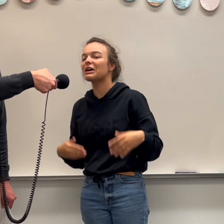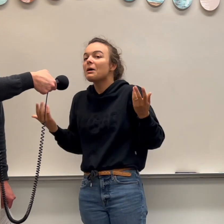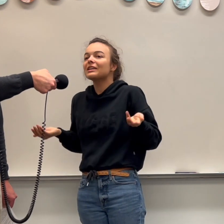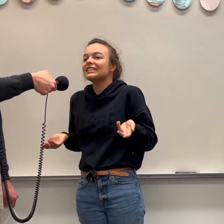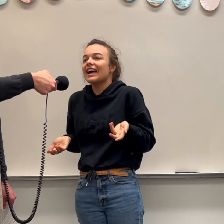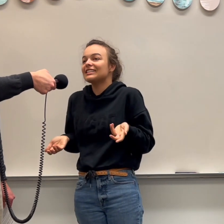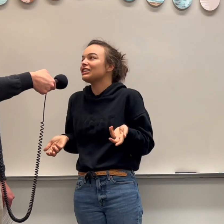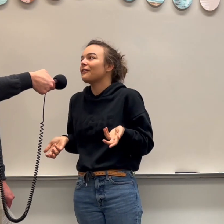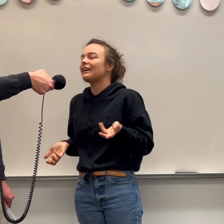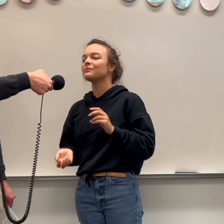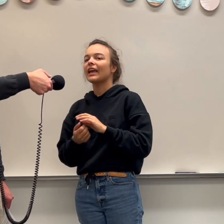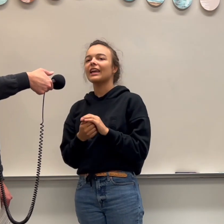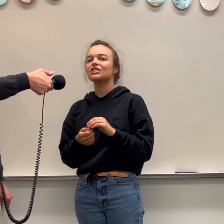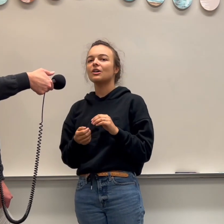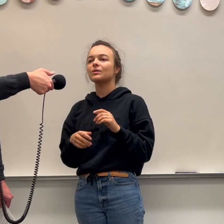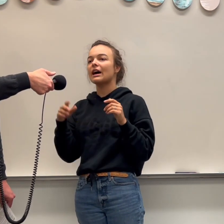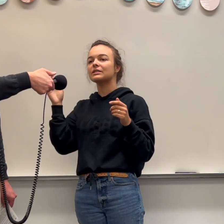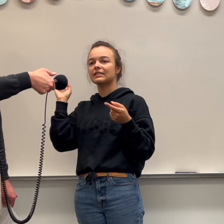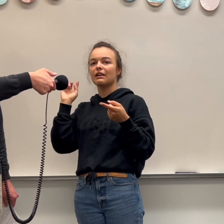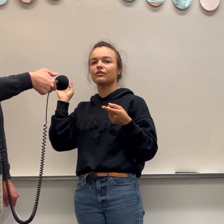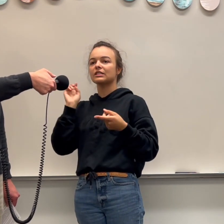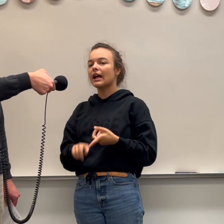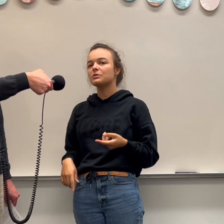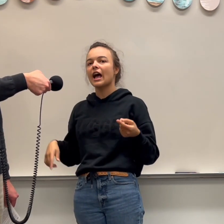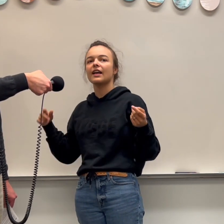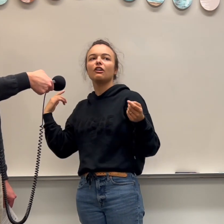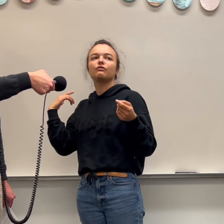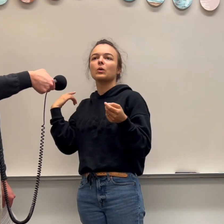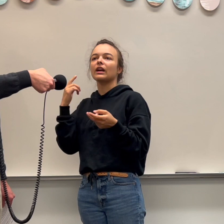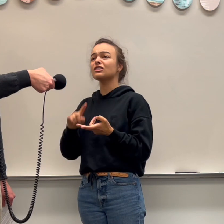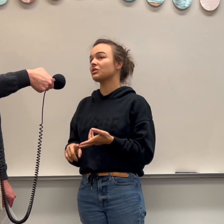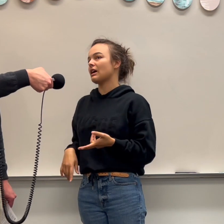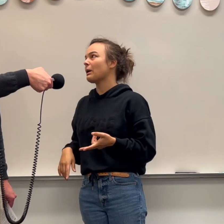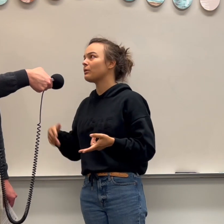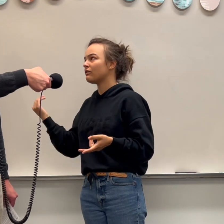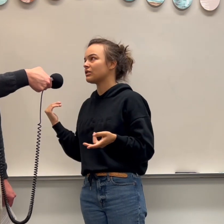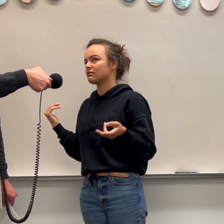tock because I didn't know it and so that was the same for Snapchat for Instagram back when it first